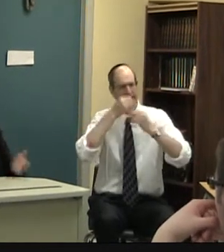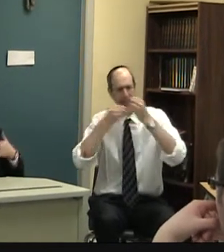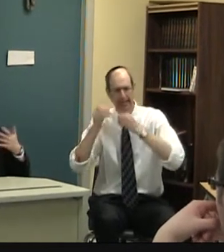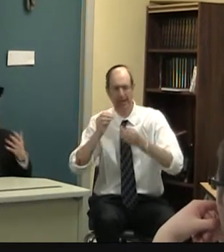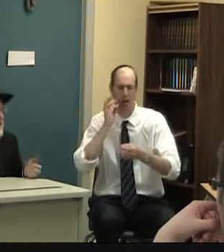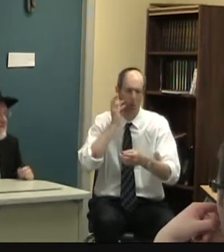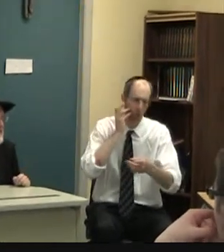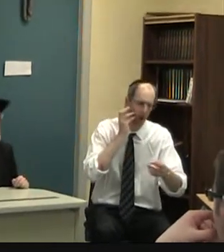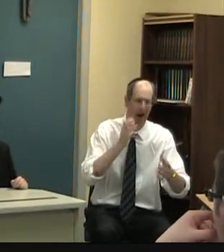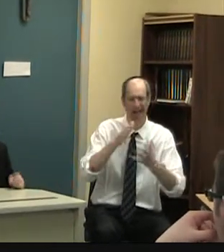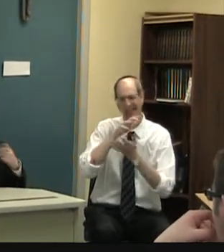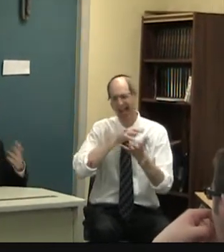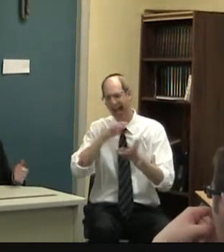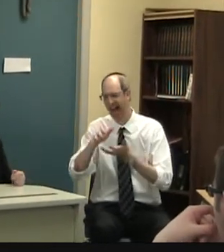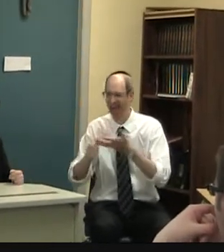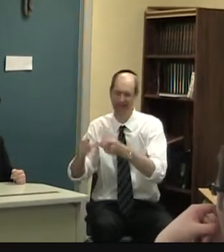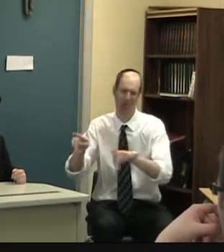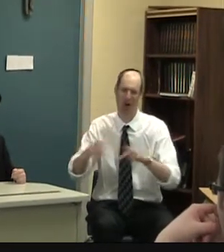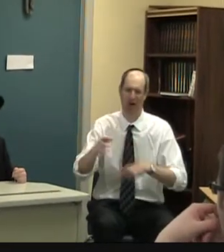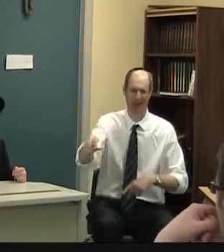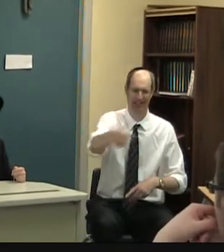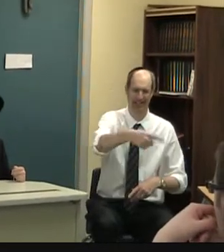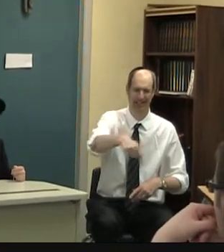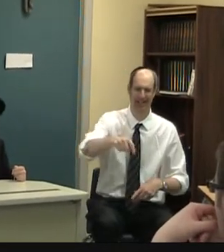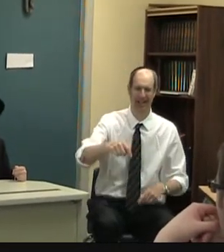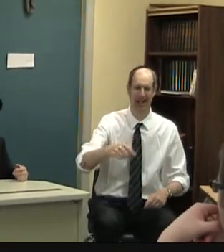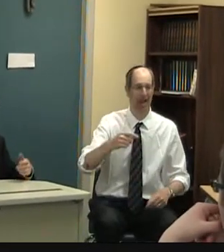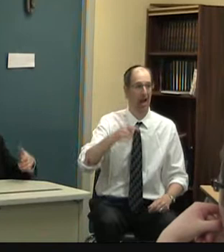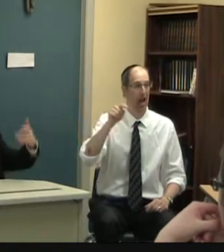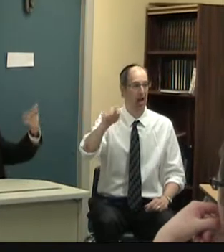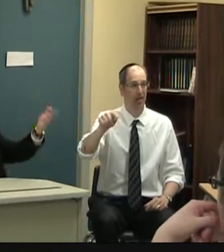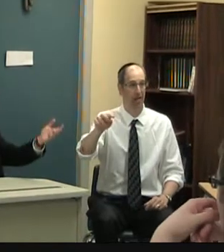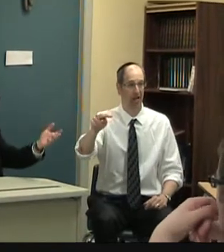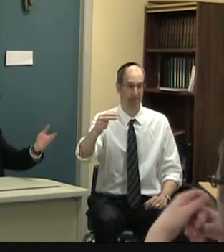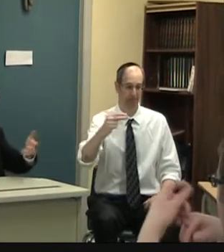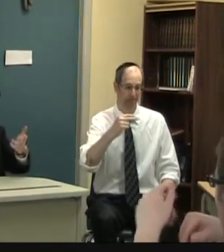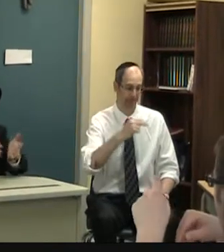they're laughing and editor party and they look one table open looked is this lettuce he doesn't have a